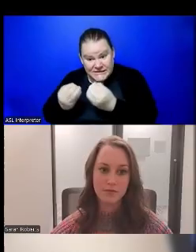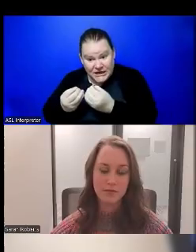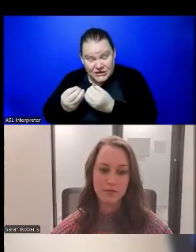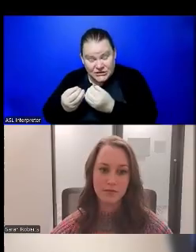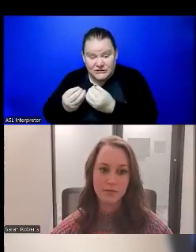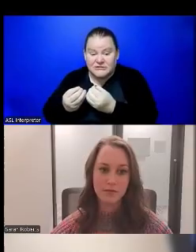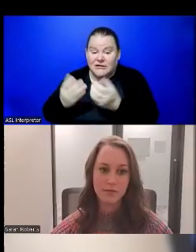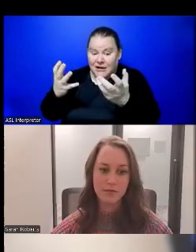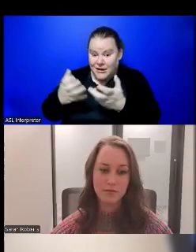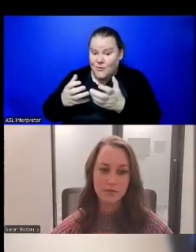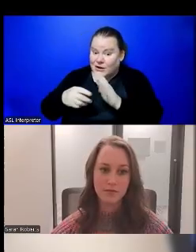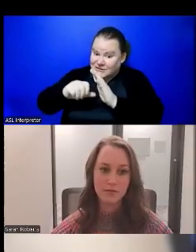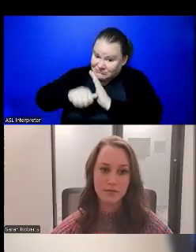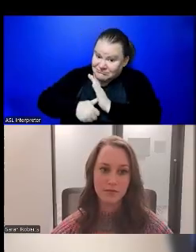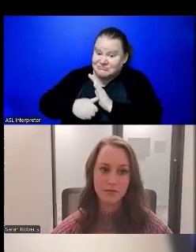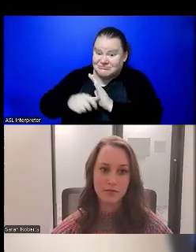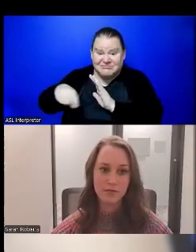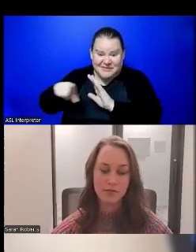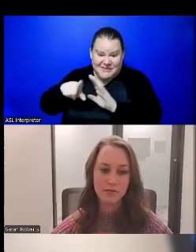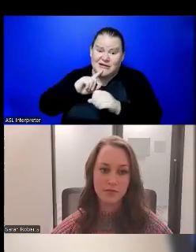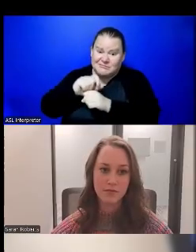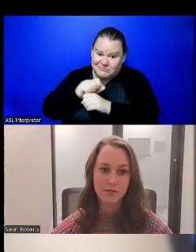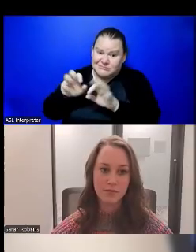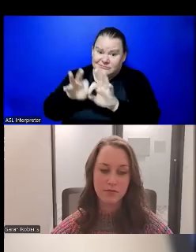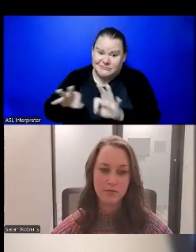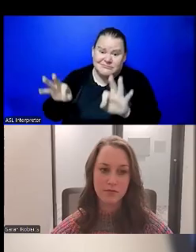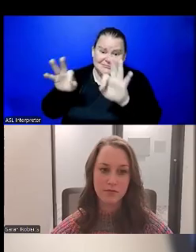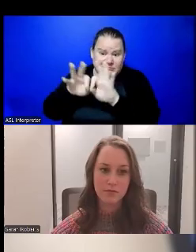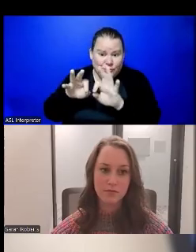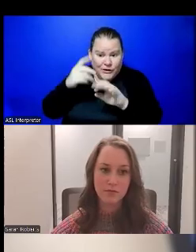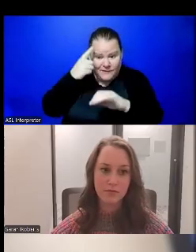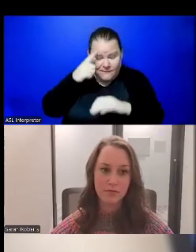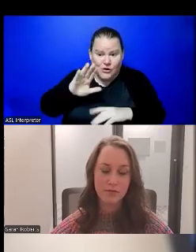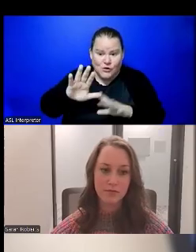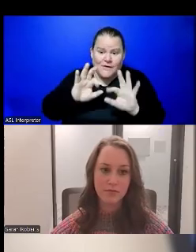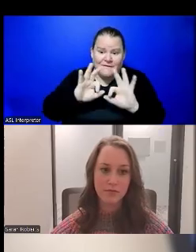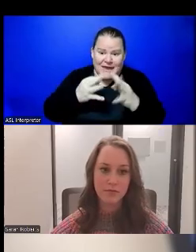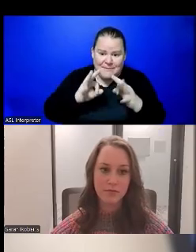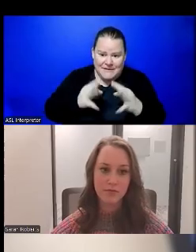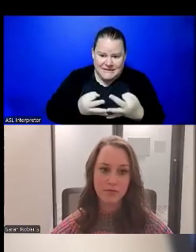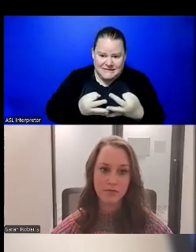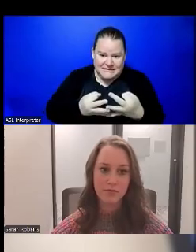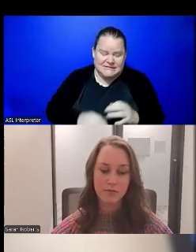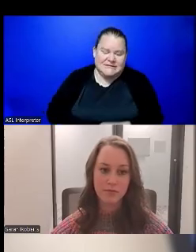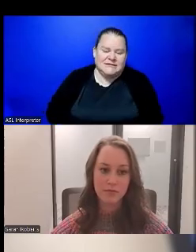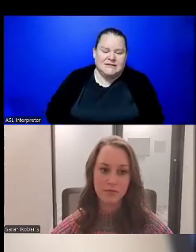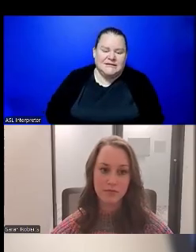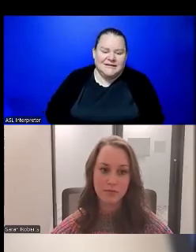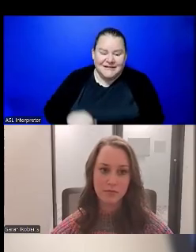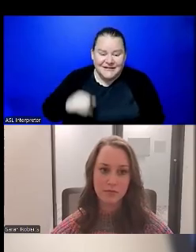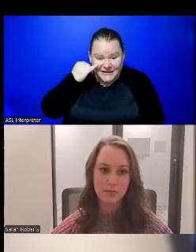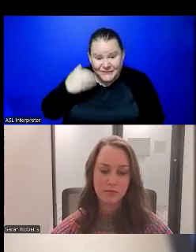important that organization is for all of these families. I think if you had hundreds and hundreds of families, it'd be